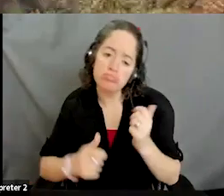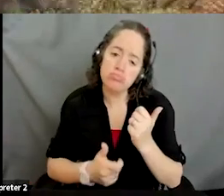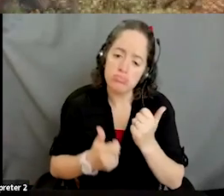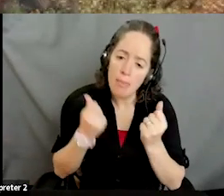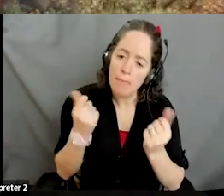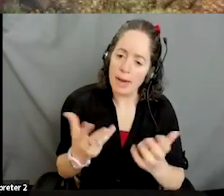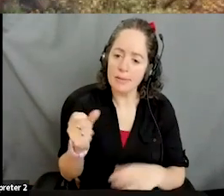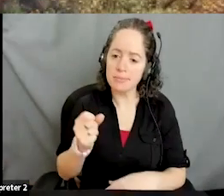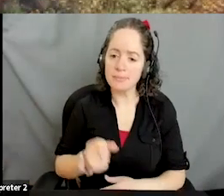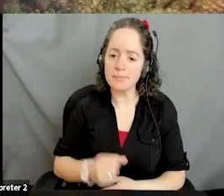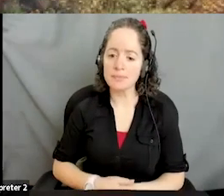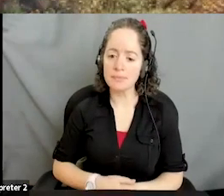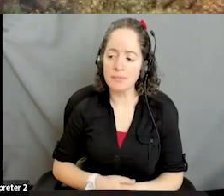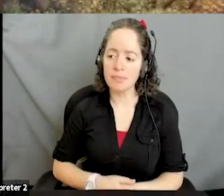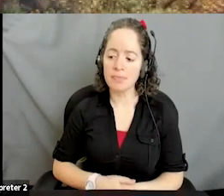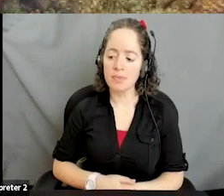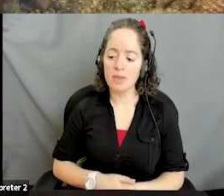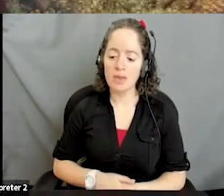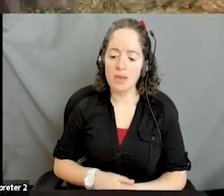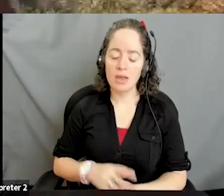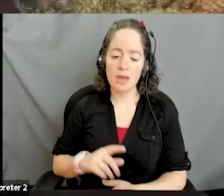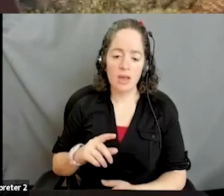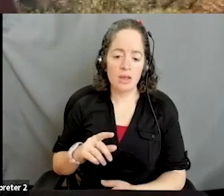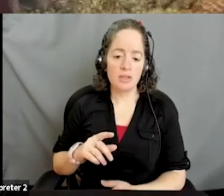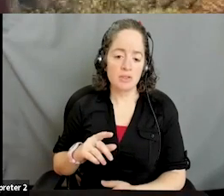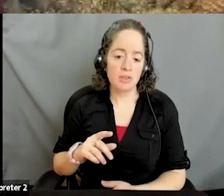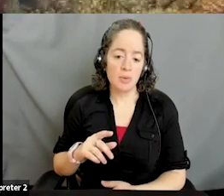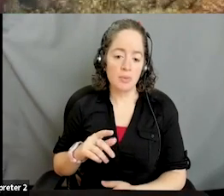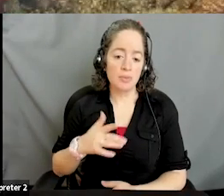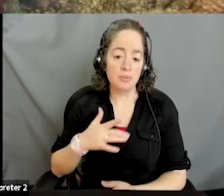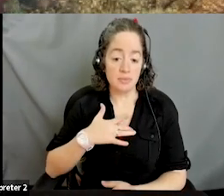We only never saw the layer in-between us and the real need.